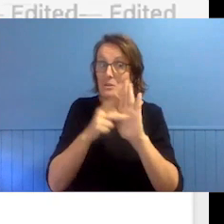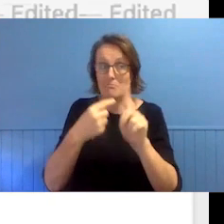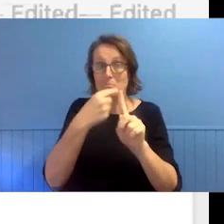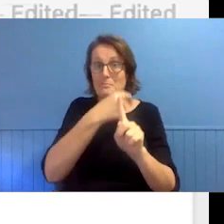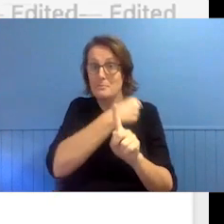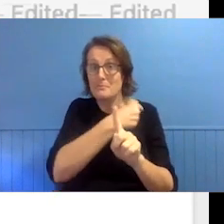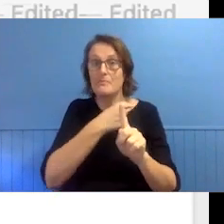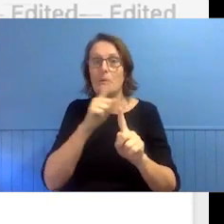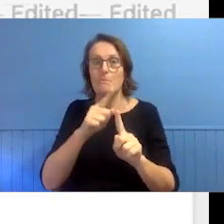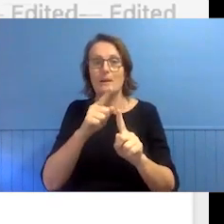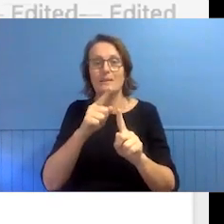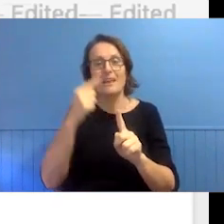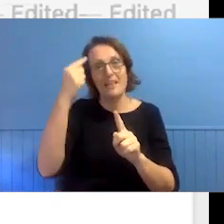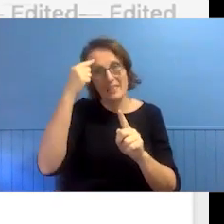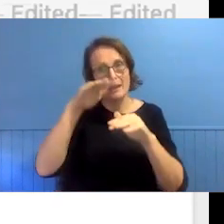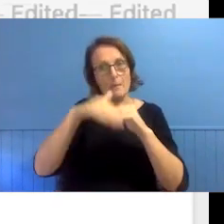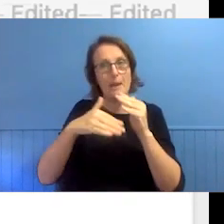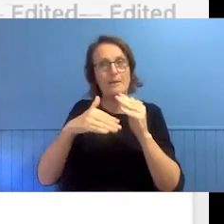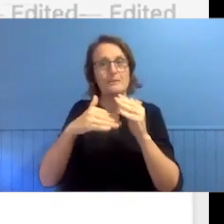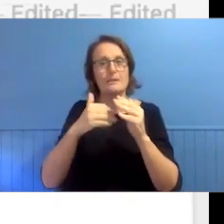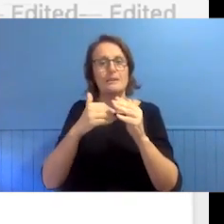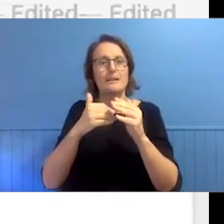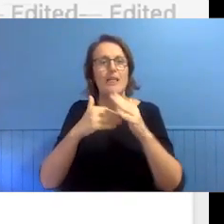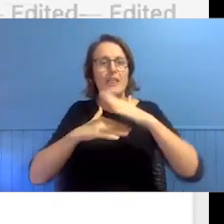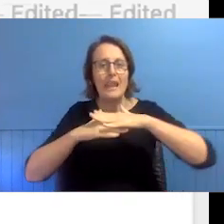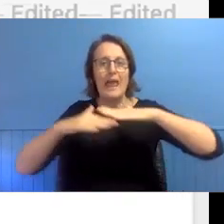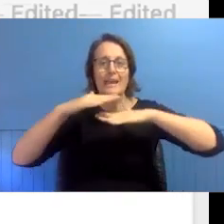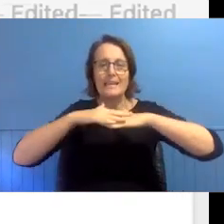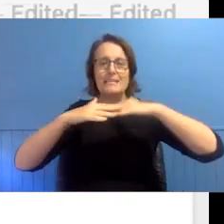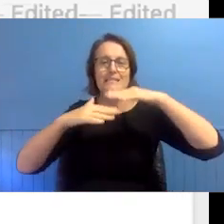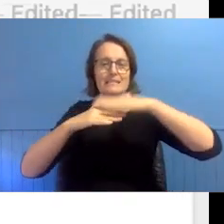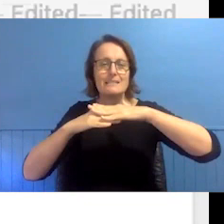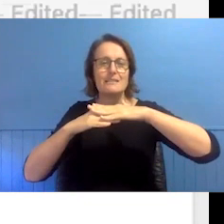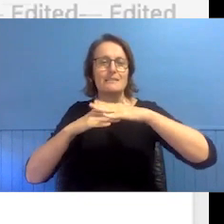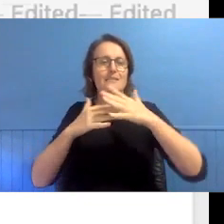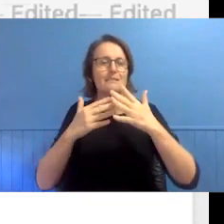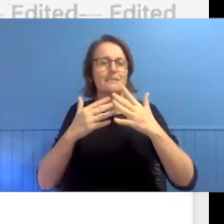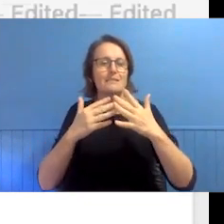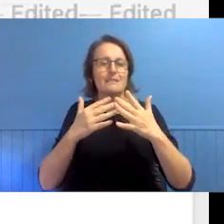the many layers and factors that go into the vierality. I won't say